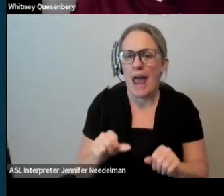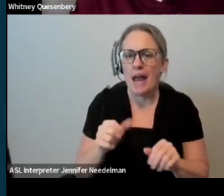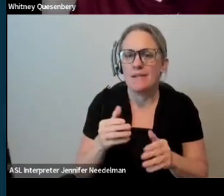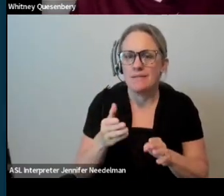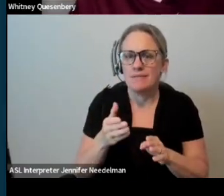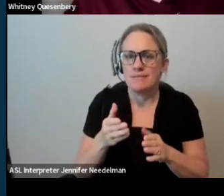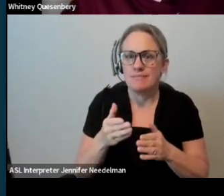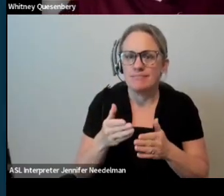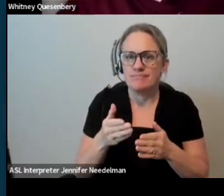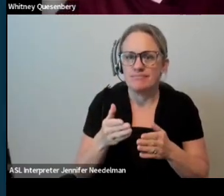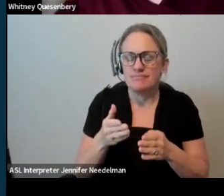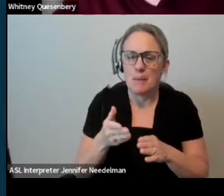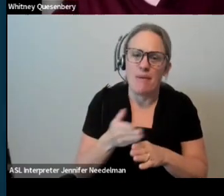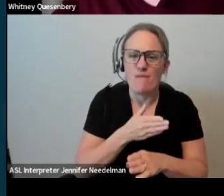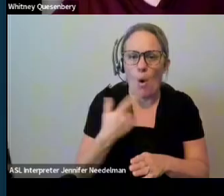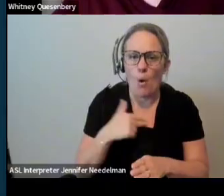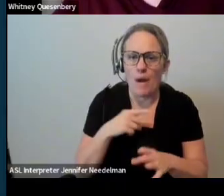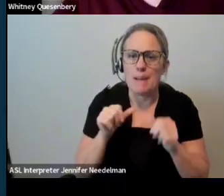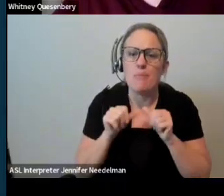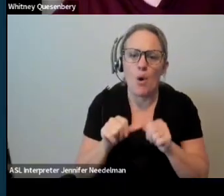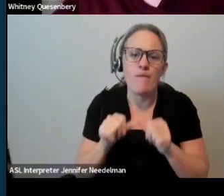of the conversation, you'll have a chance to do that.